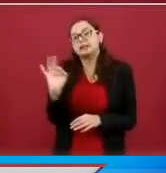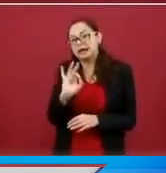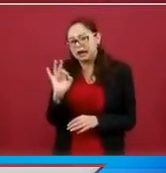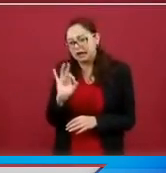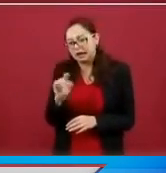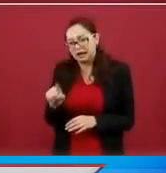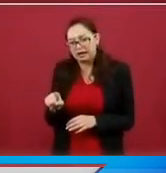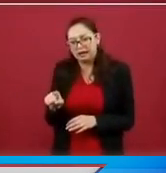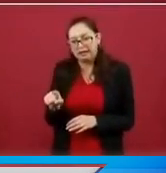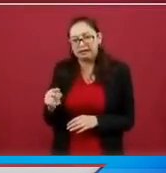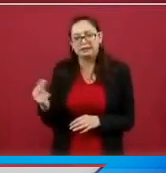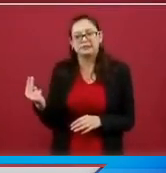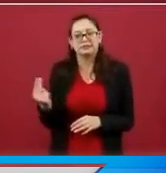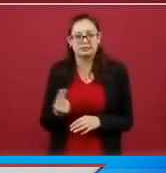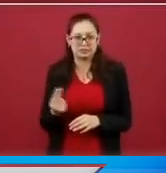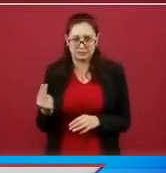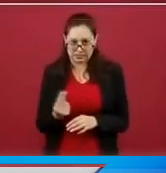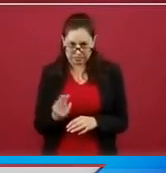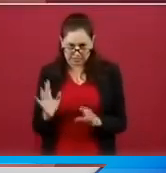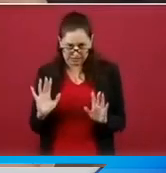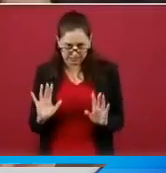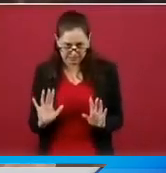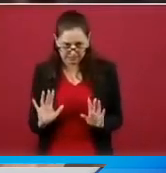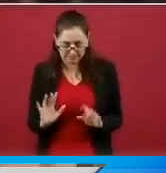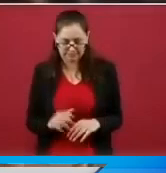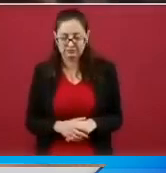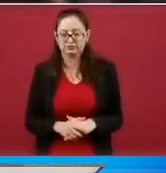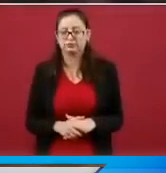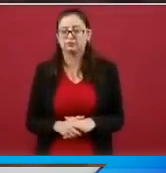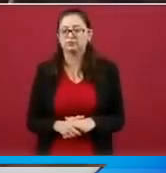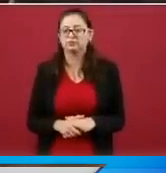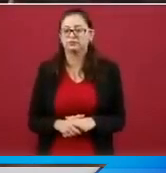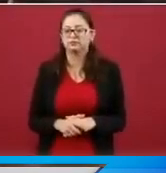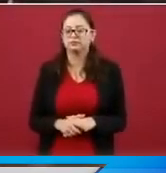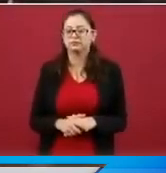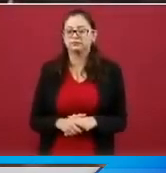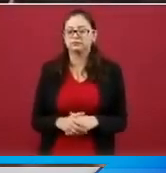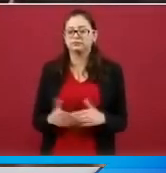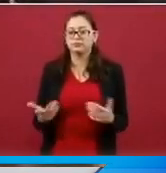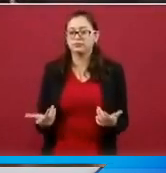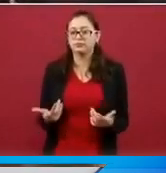It is a priority company for this Government the resources that are required will be allocated without limit